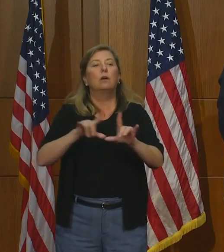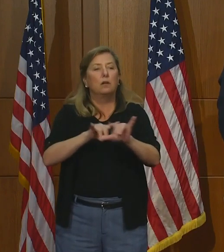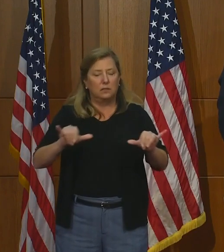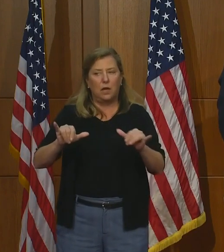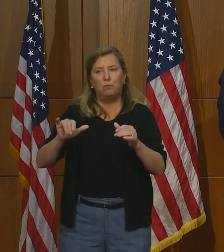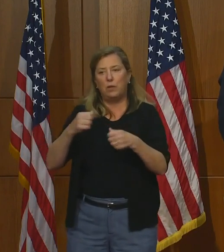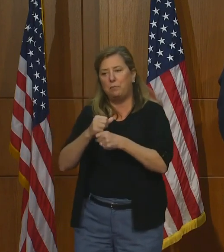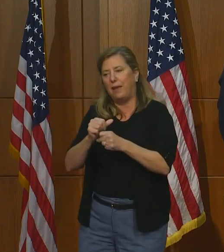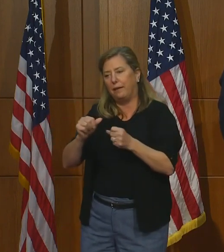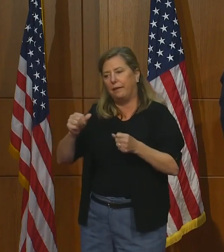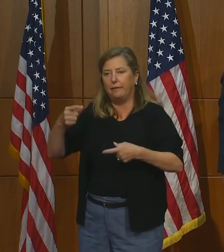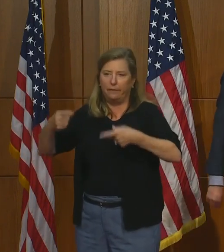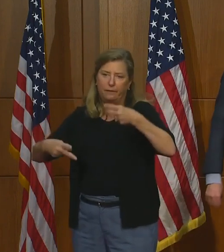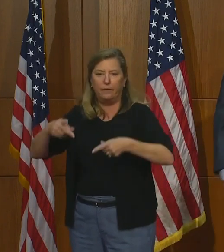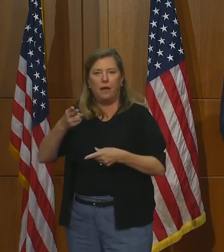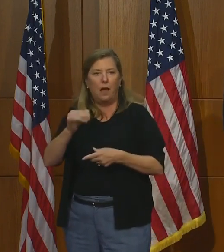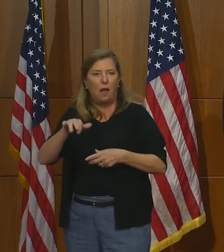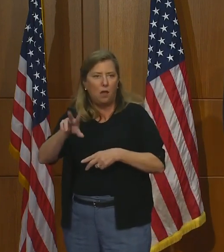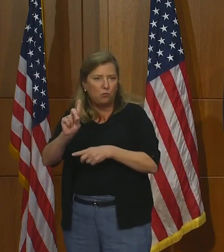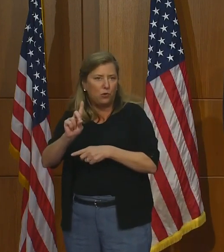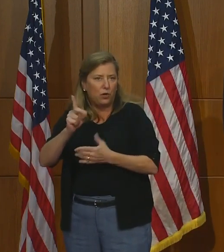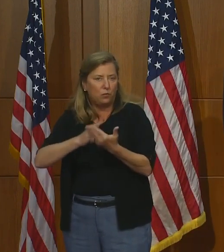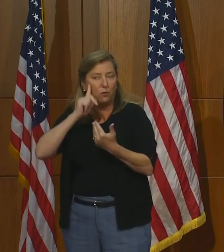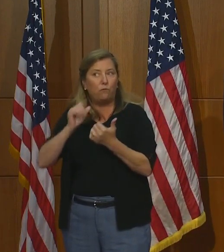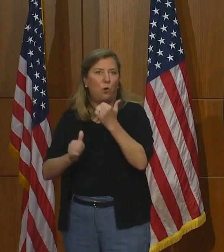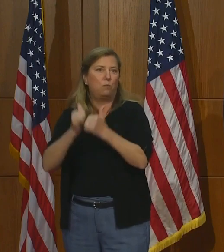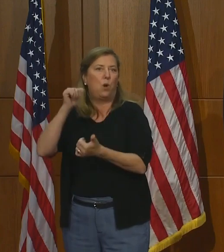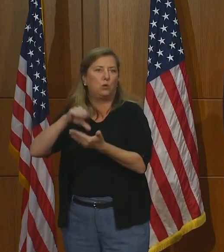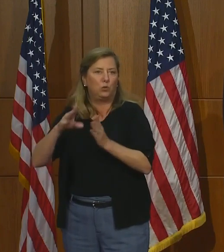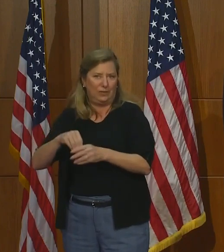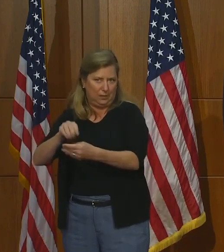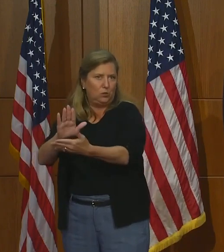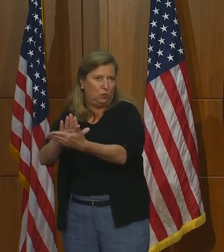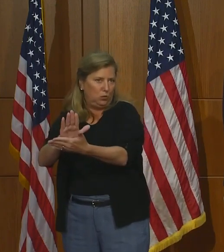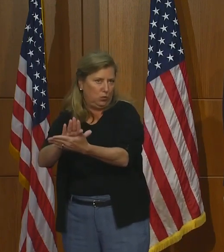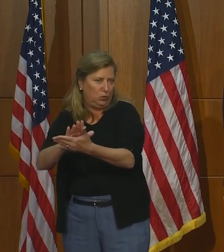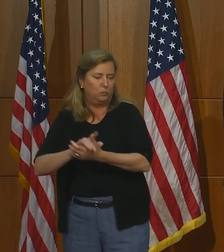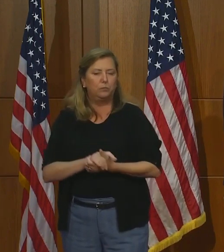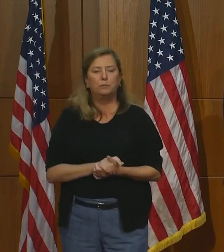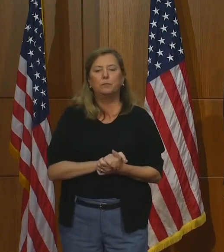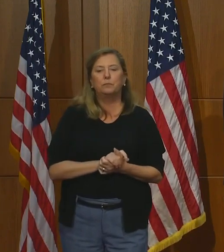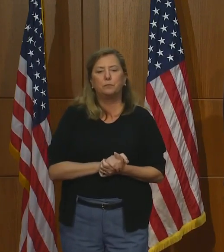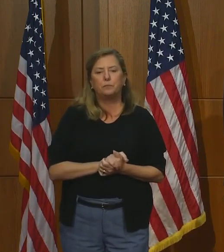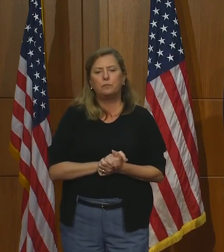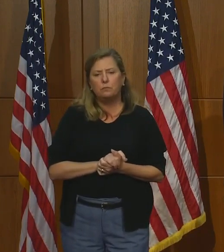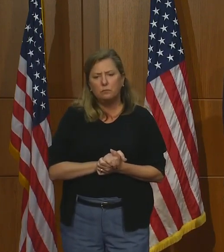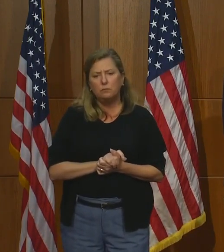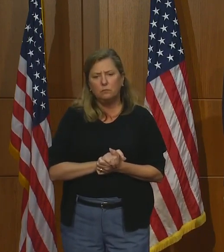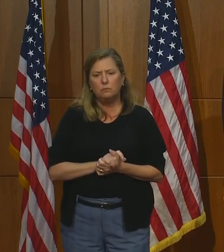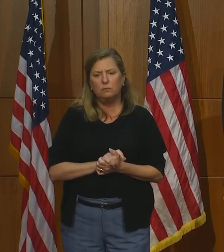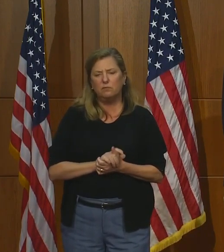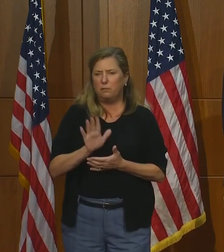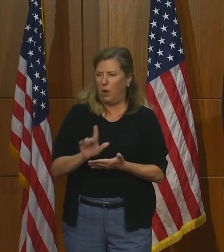MAINTAIN THE SIX FOOT SOCIAL DISTANCING WHILE CREATING A HYBRID PROGRAM FOR. FOR MOST